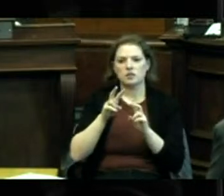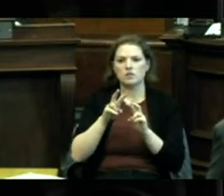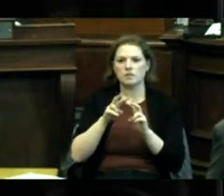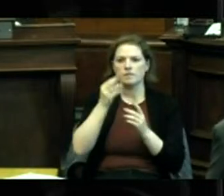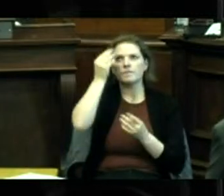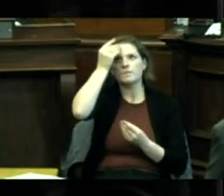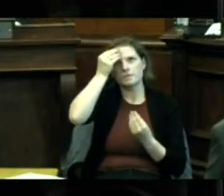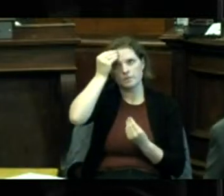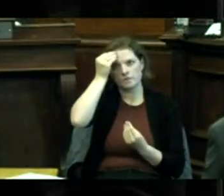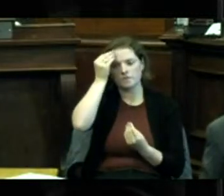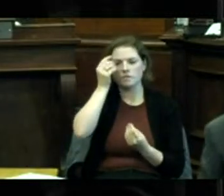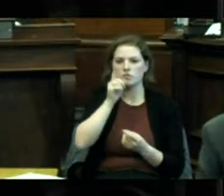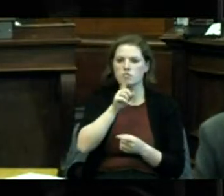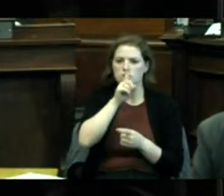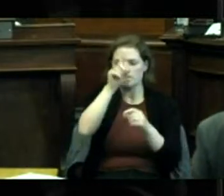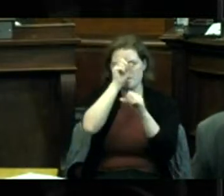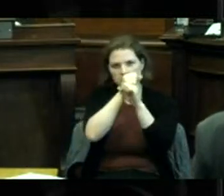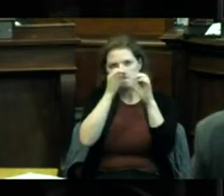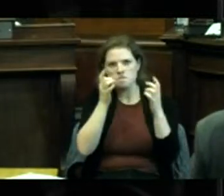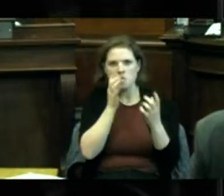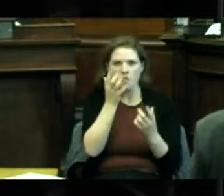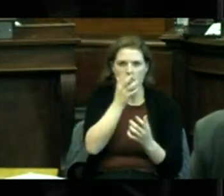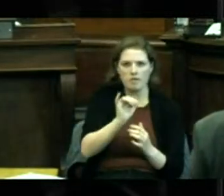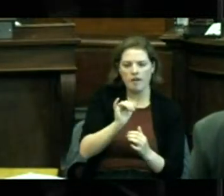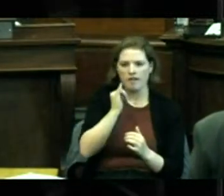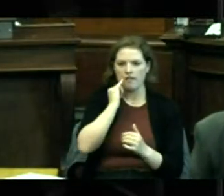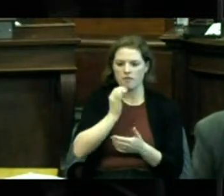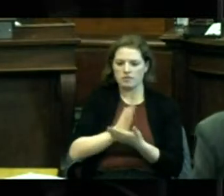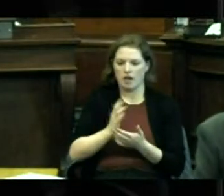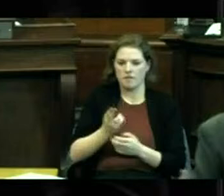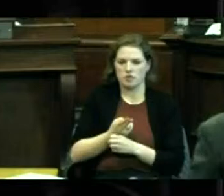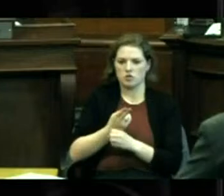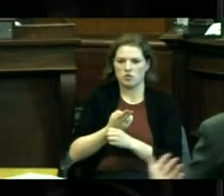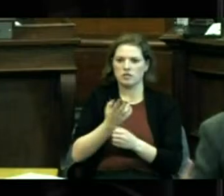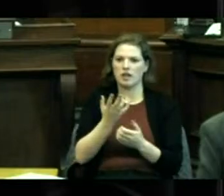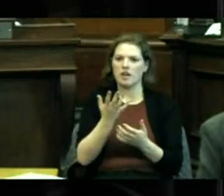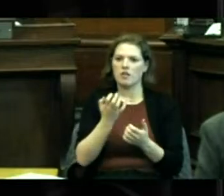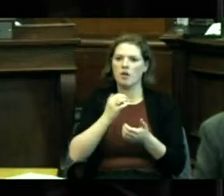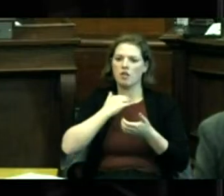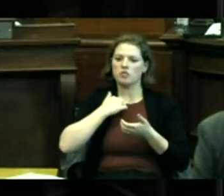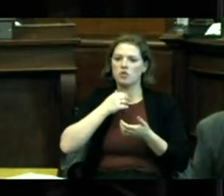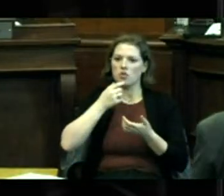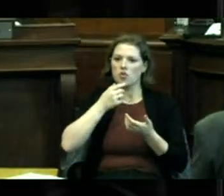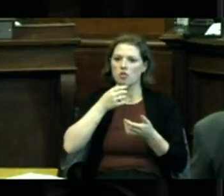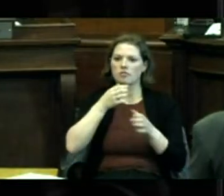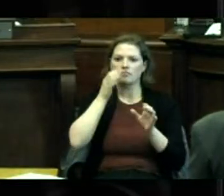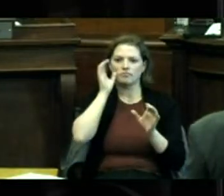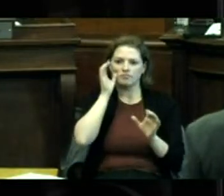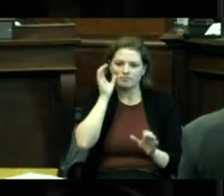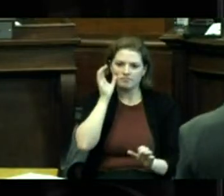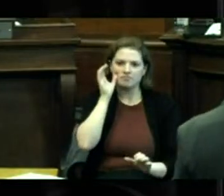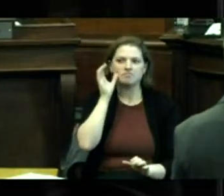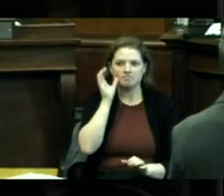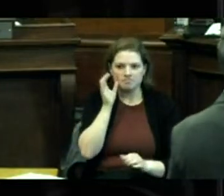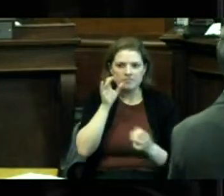time indicated to us that we do need to take a look at it to make sure that we're doing our